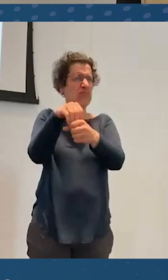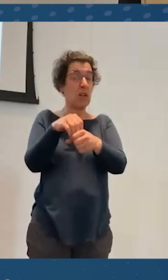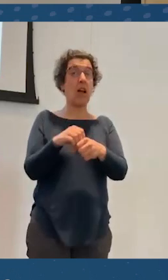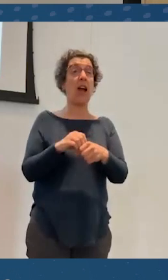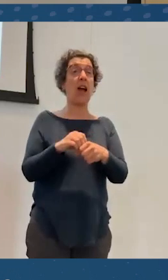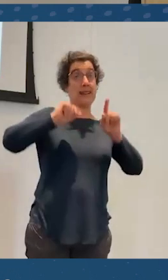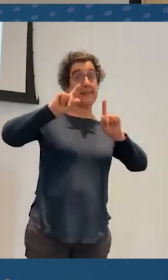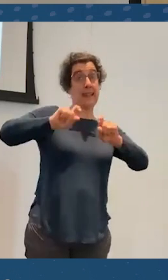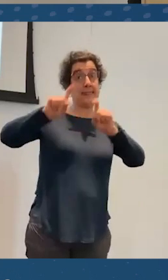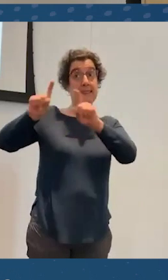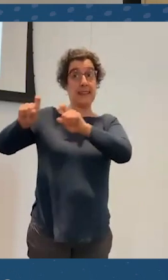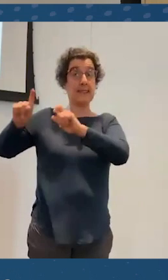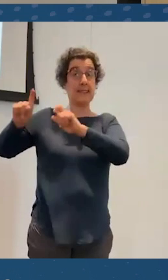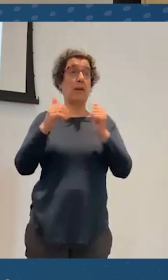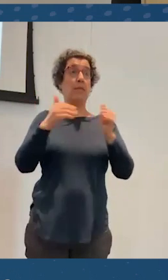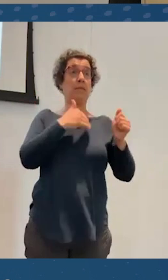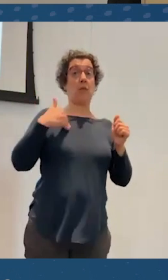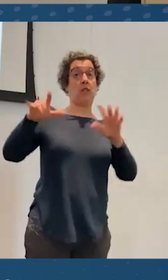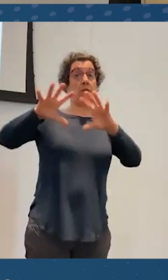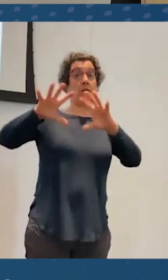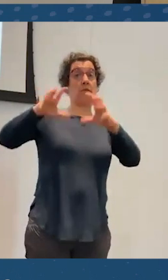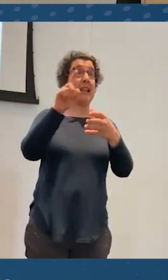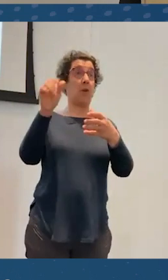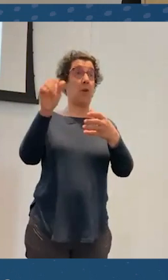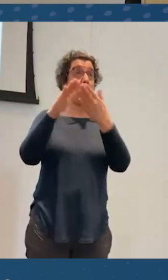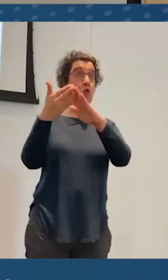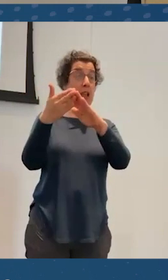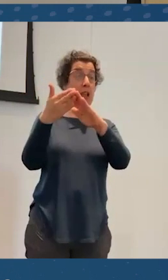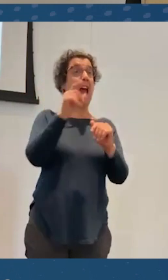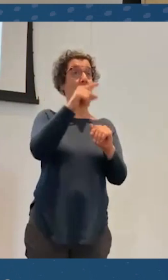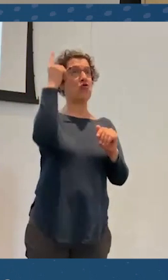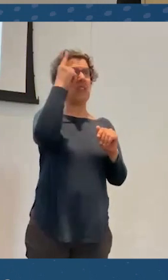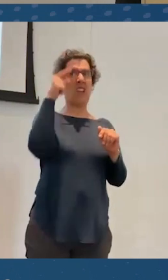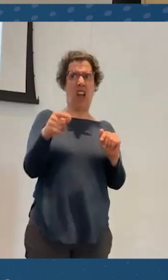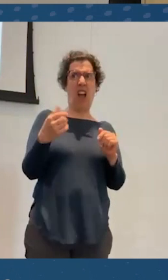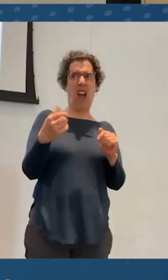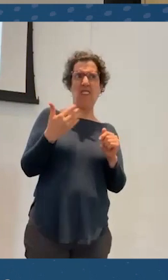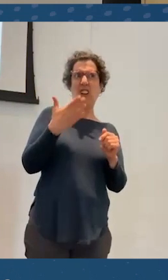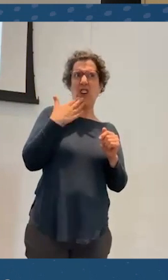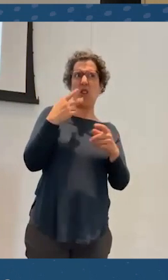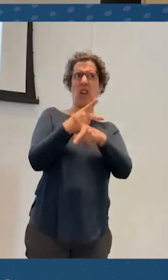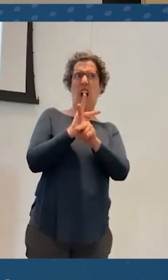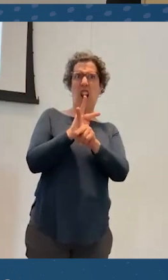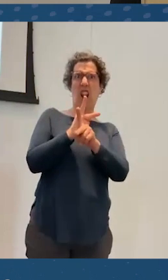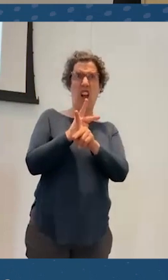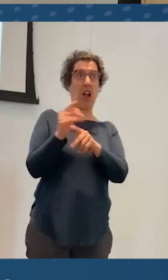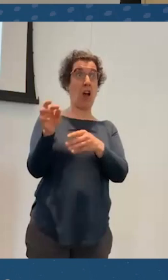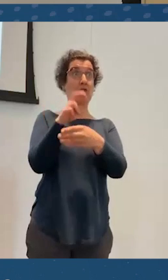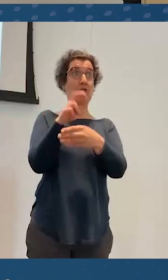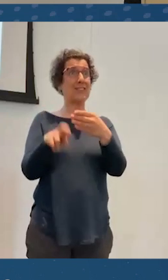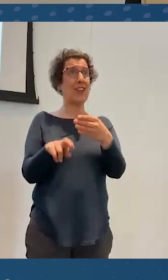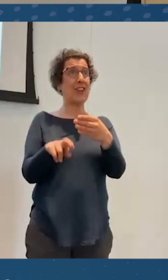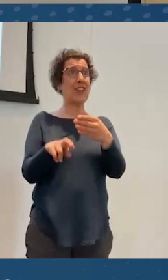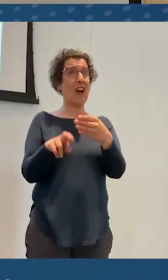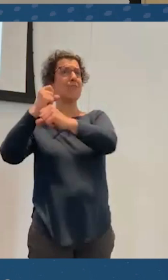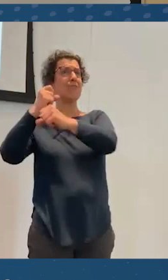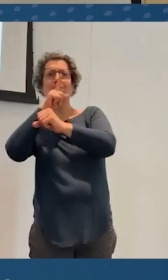of the disabled community, you realize that you have something good, share your results so that we can all help more players.